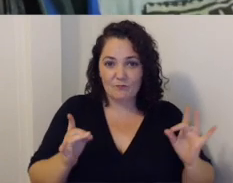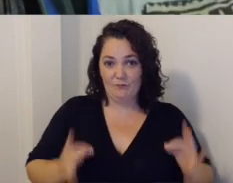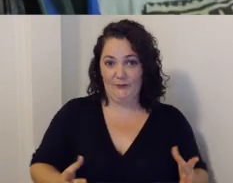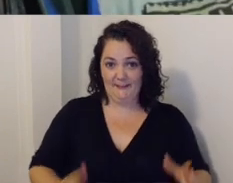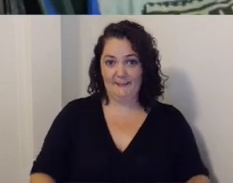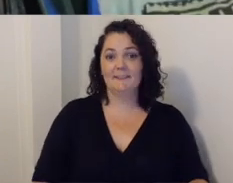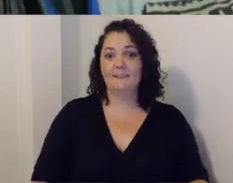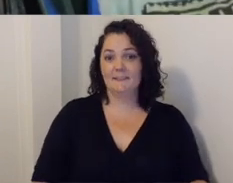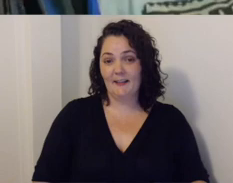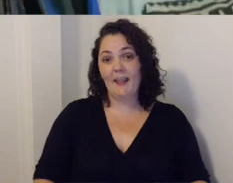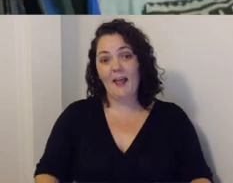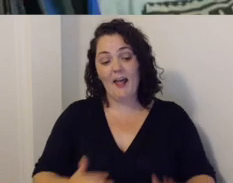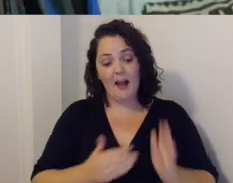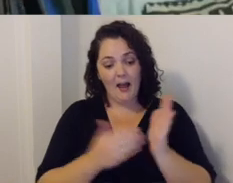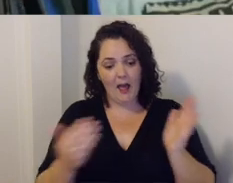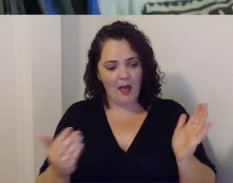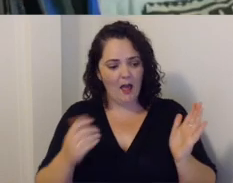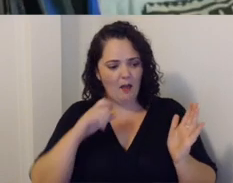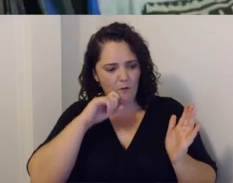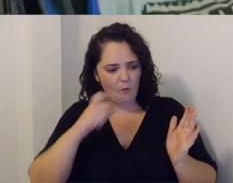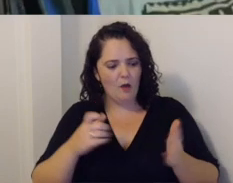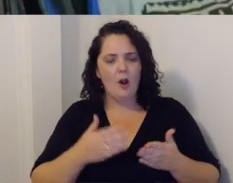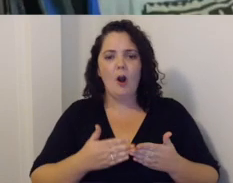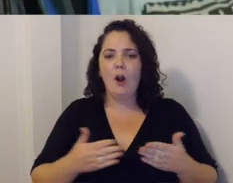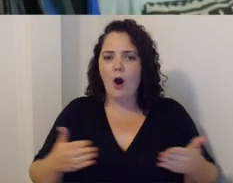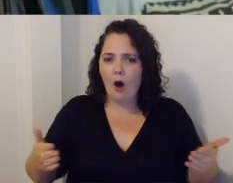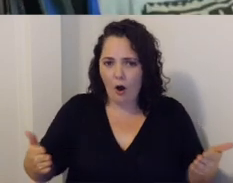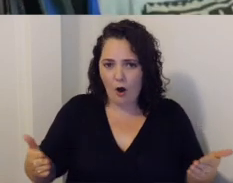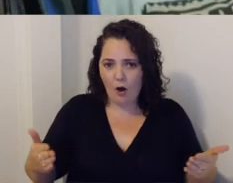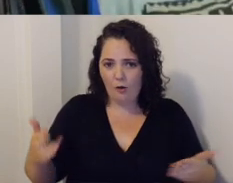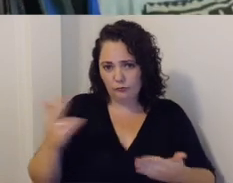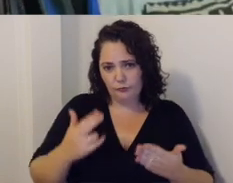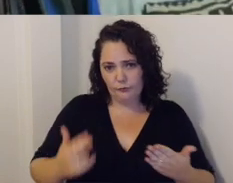going to go on to a slightly longer drawing. Are y'all okay for a longer drawing? I'm getting a big